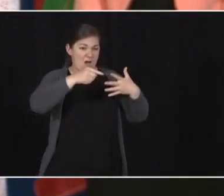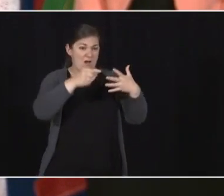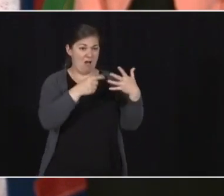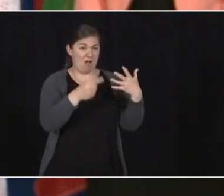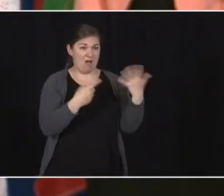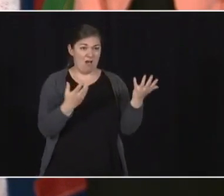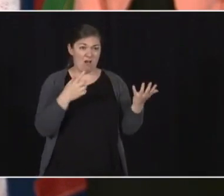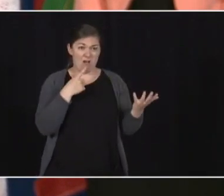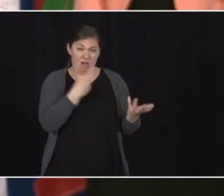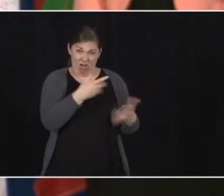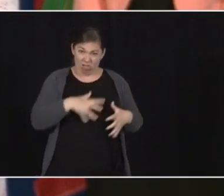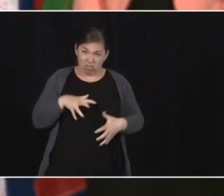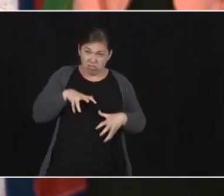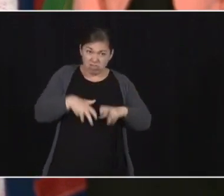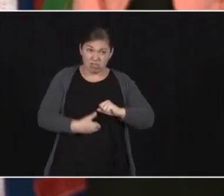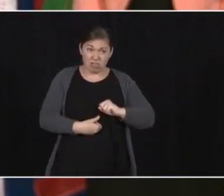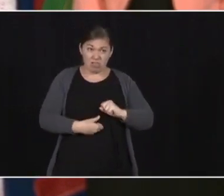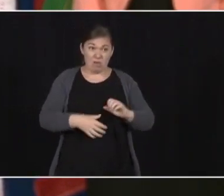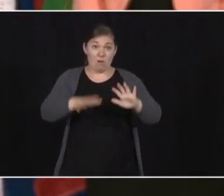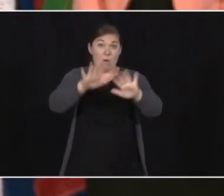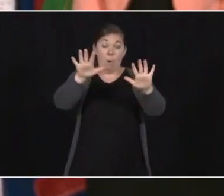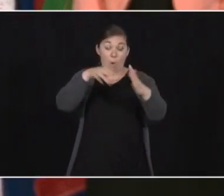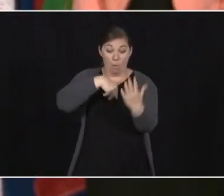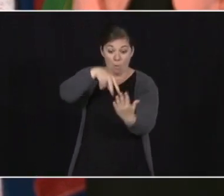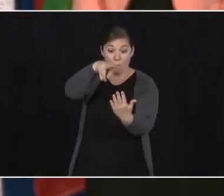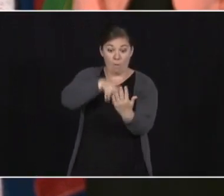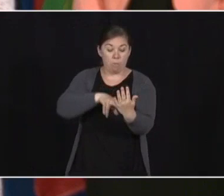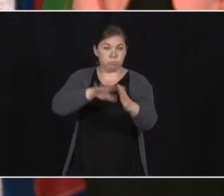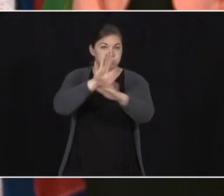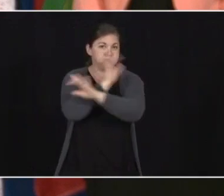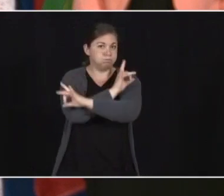You are the boss. Did you fail seniors in this province?